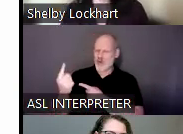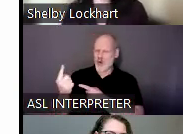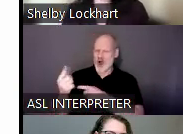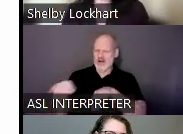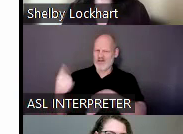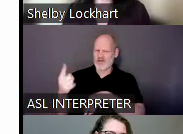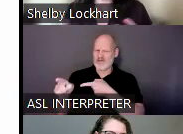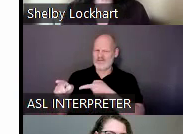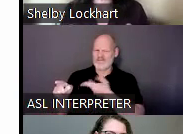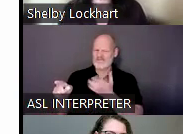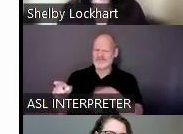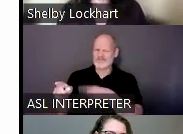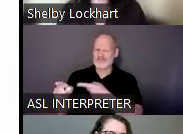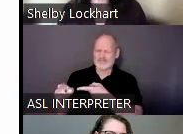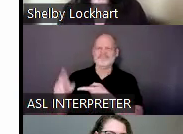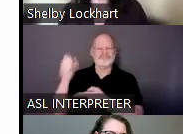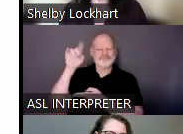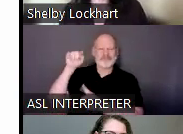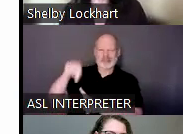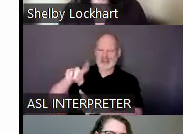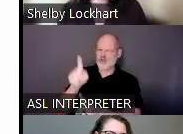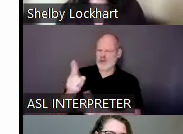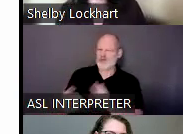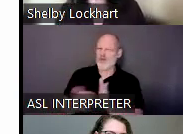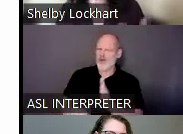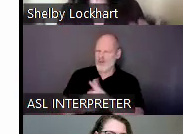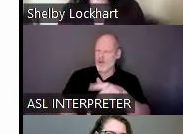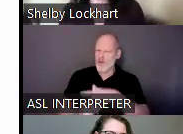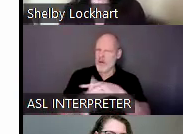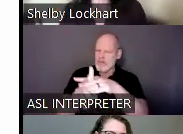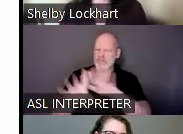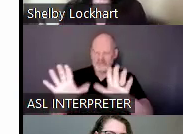in trainings and in working and coaching teams right now. Here is what we mean: